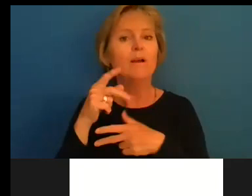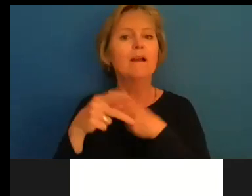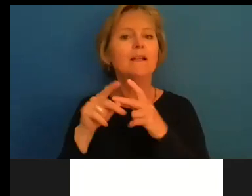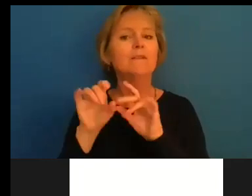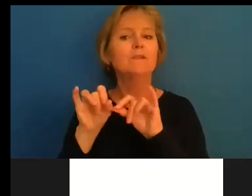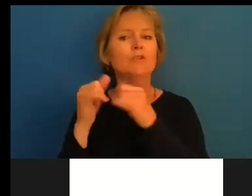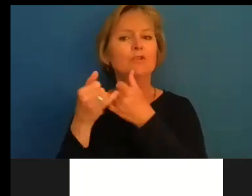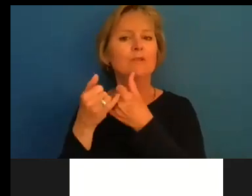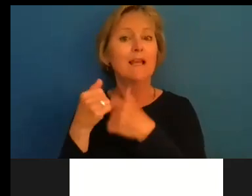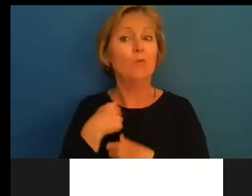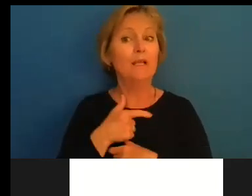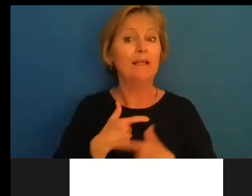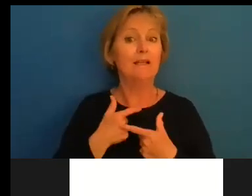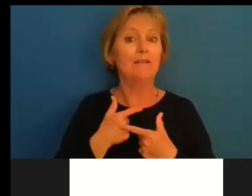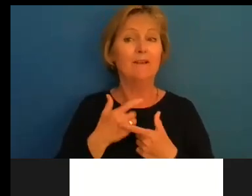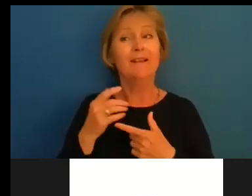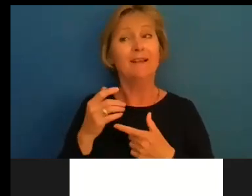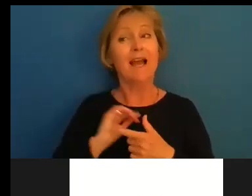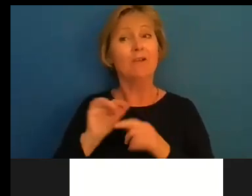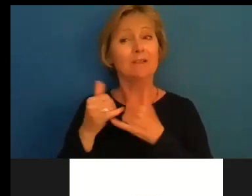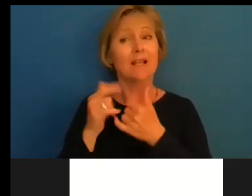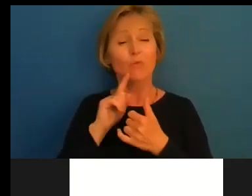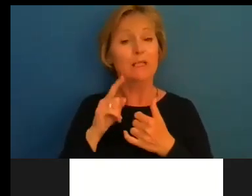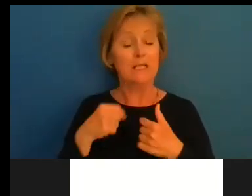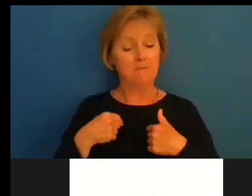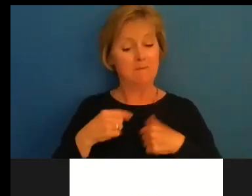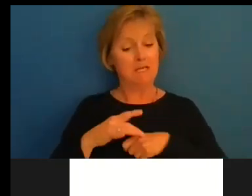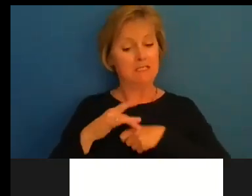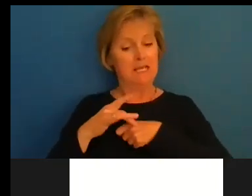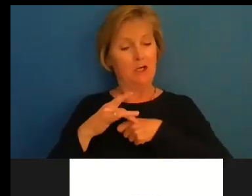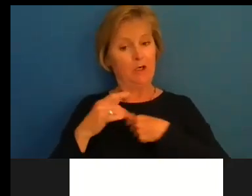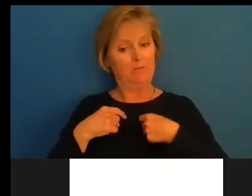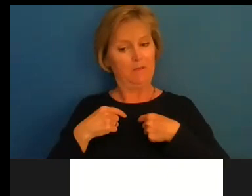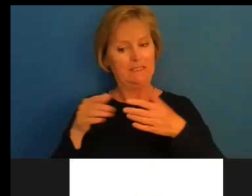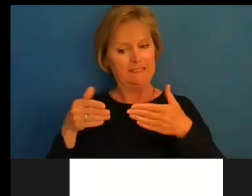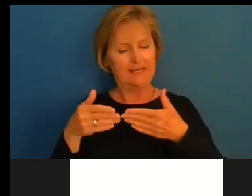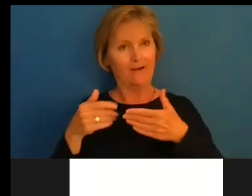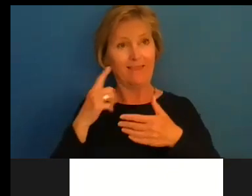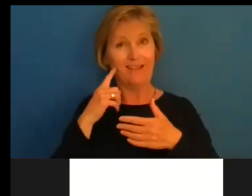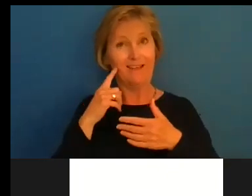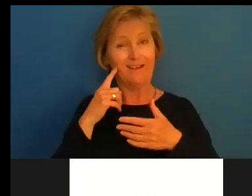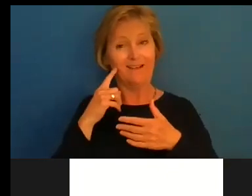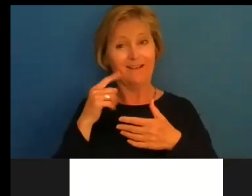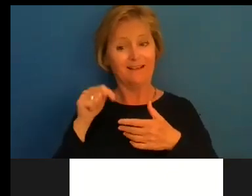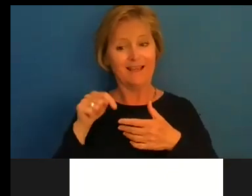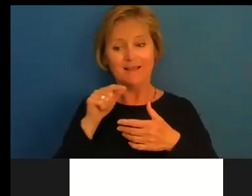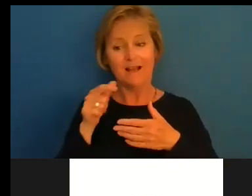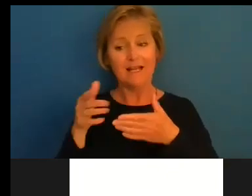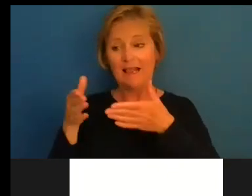how "me, me, me" centered it is, and that "me, me" thinking does not leave any empathy